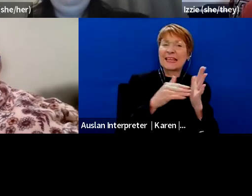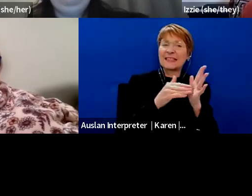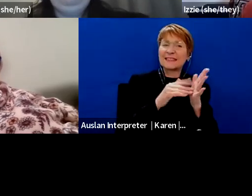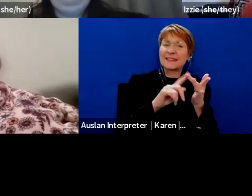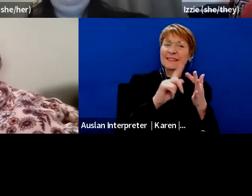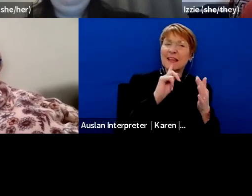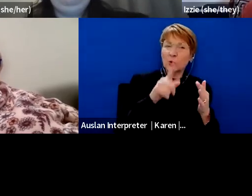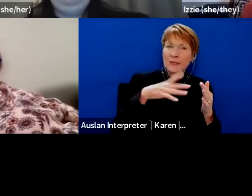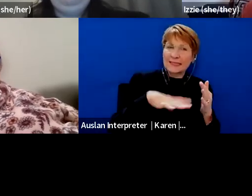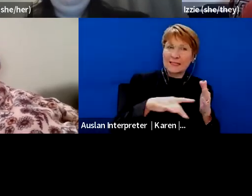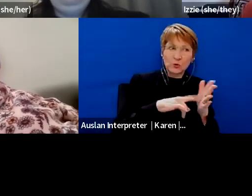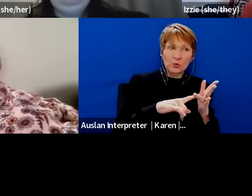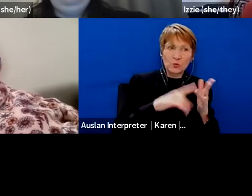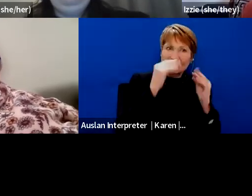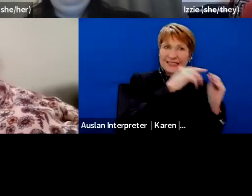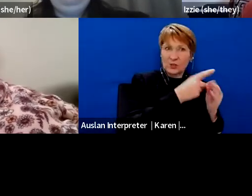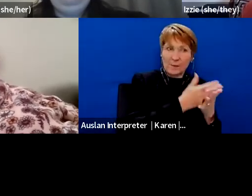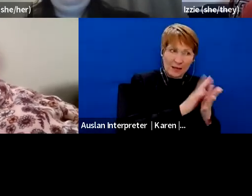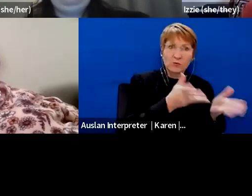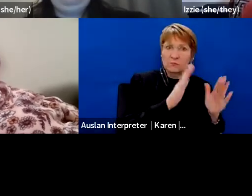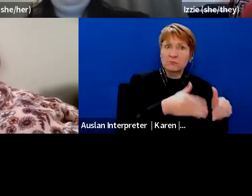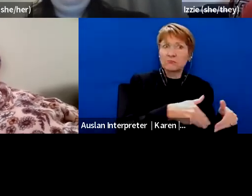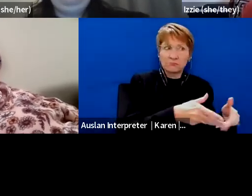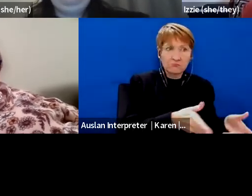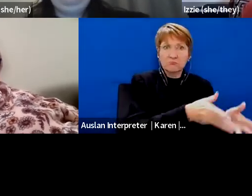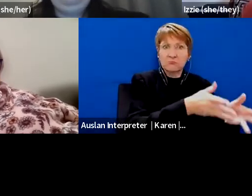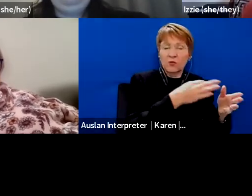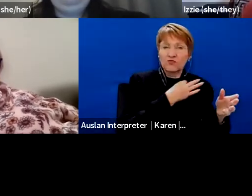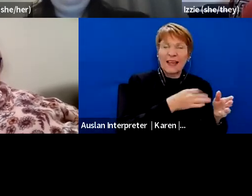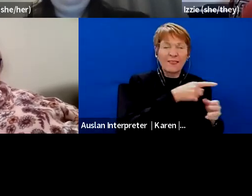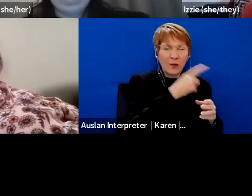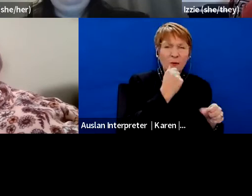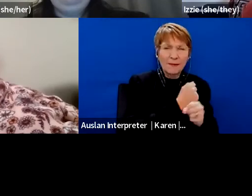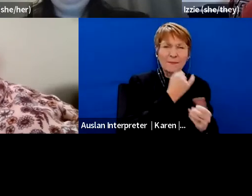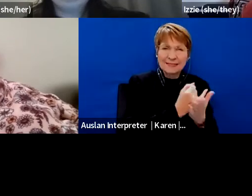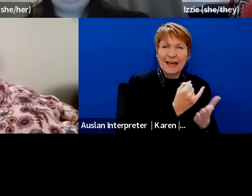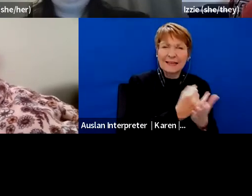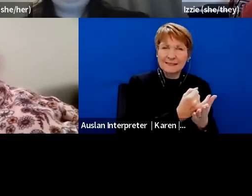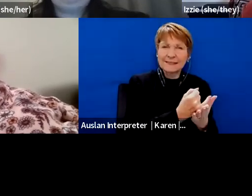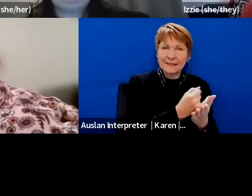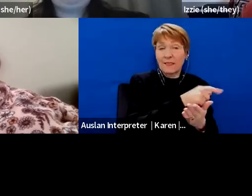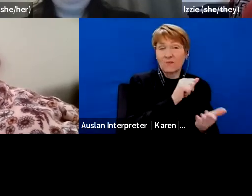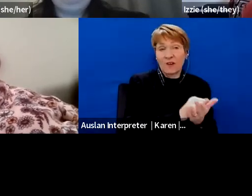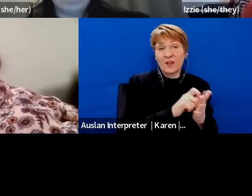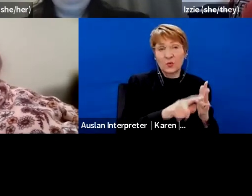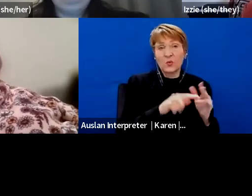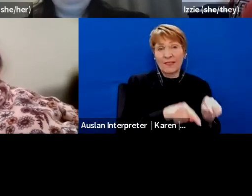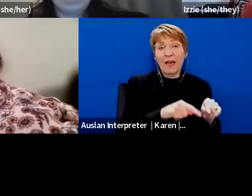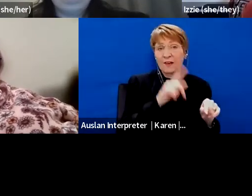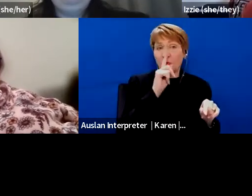You've got to teach them how to make the risk, but how to take risks, they're going to make mistakes, the same as anybody but they have the right to do that.